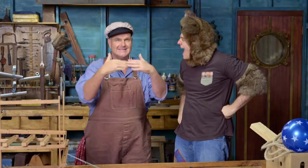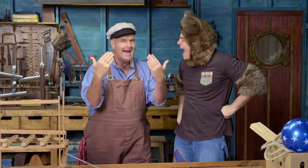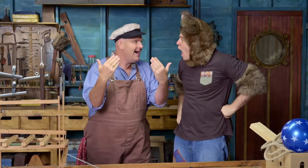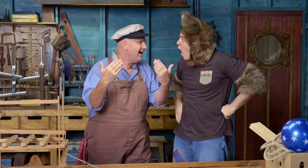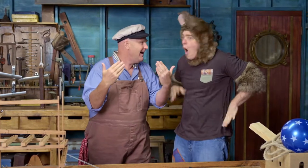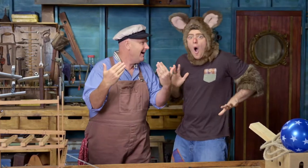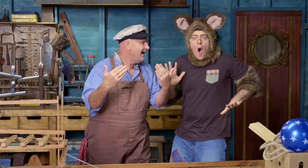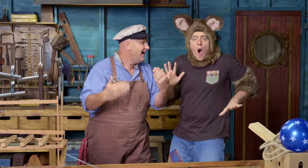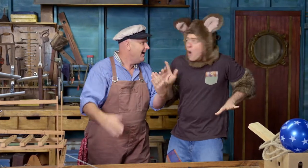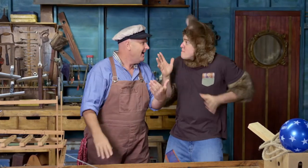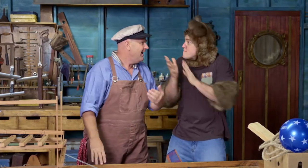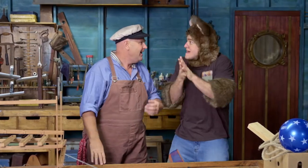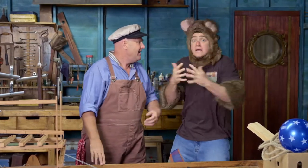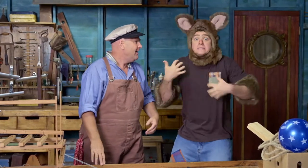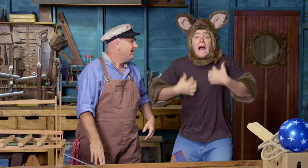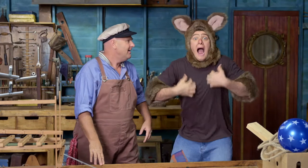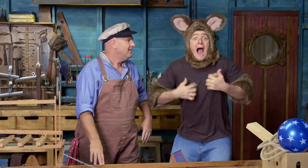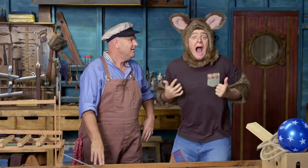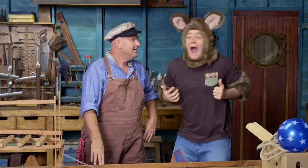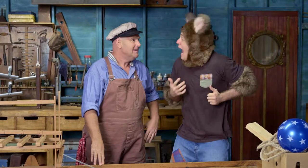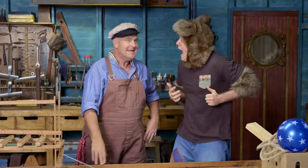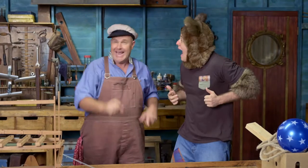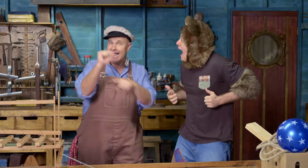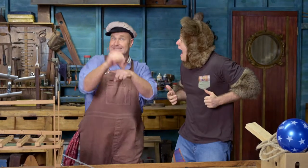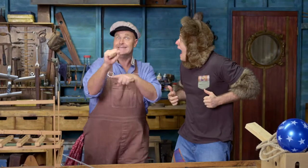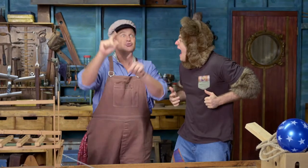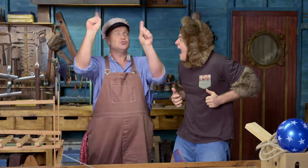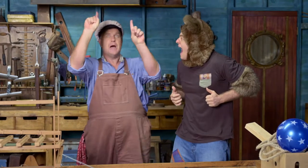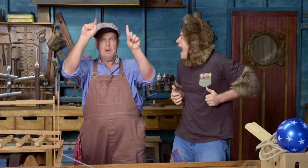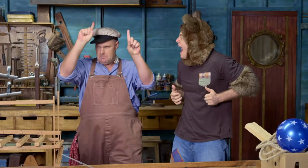and today could be the big day. Oh! Does that mean it's a big, exciting day?